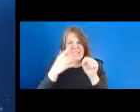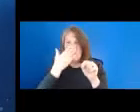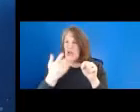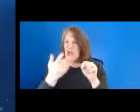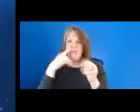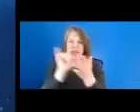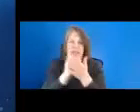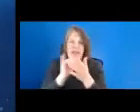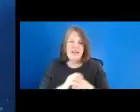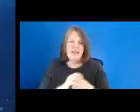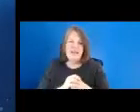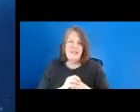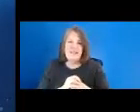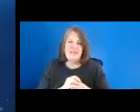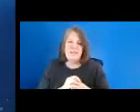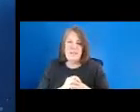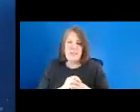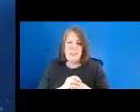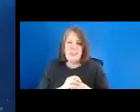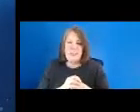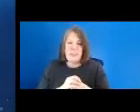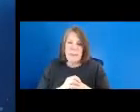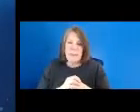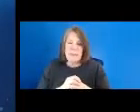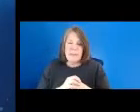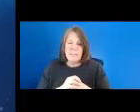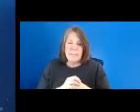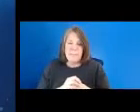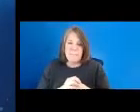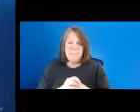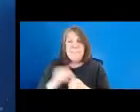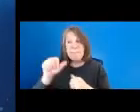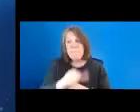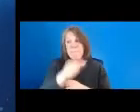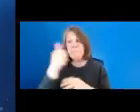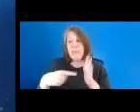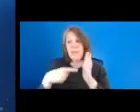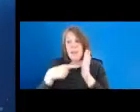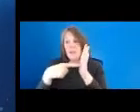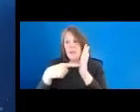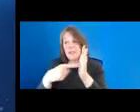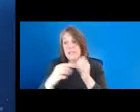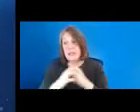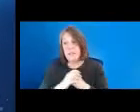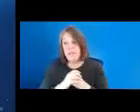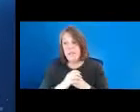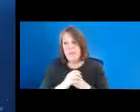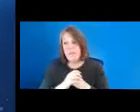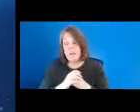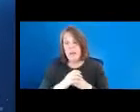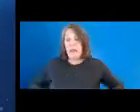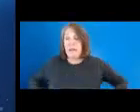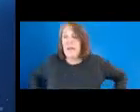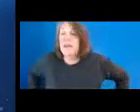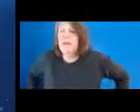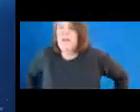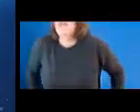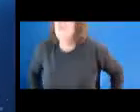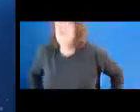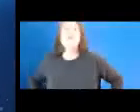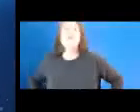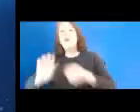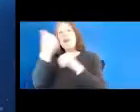16:36:34 So, another example. Here is a much simpler presentation template.